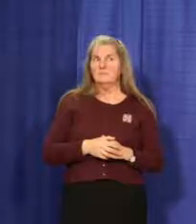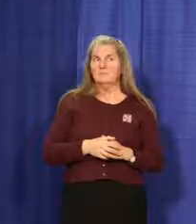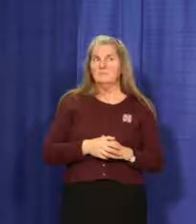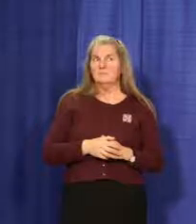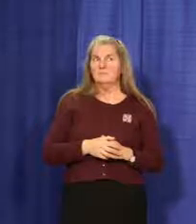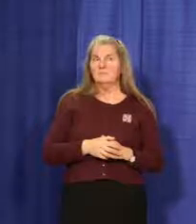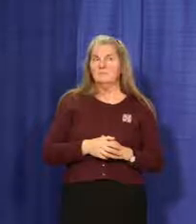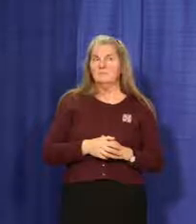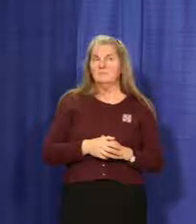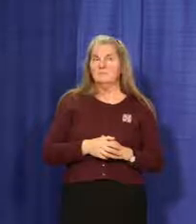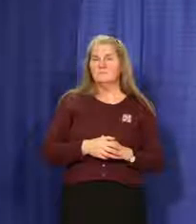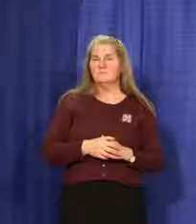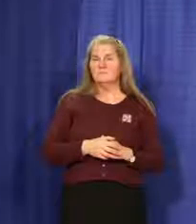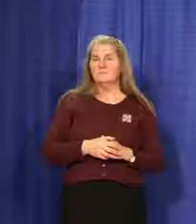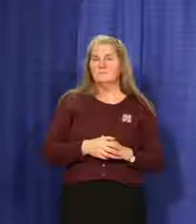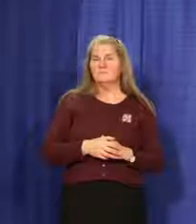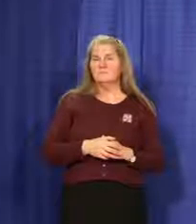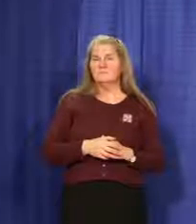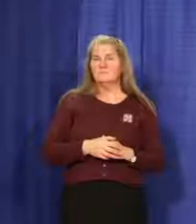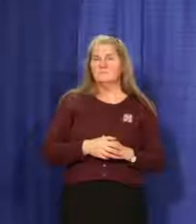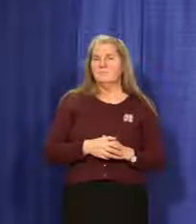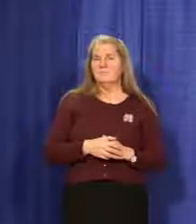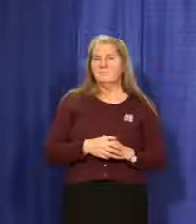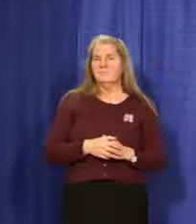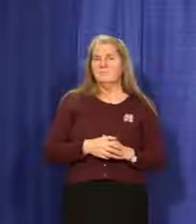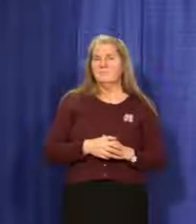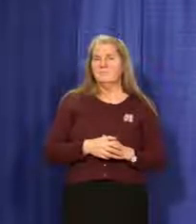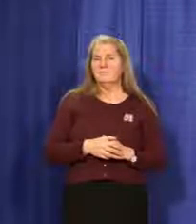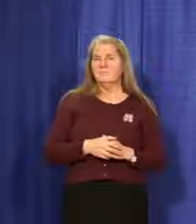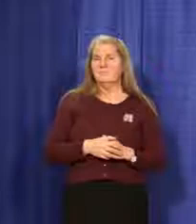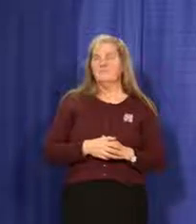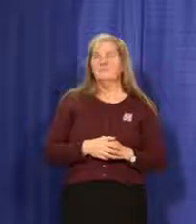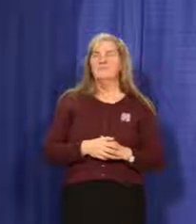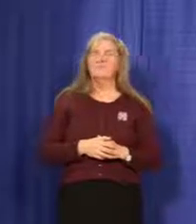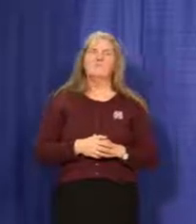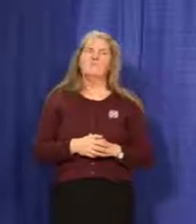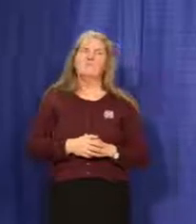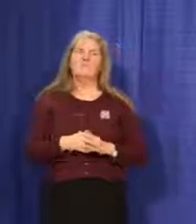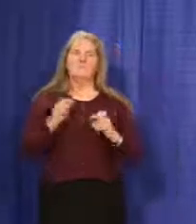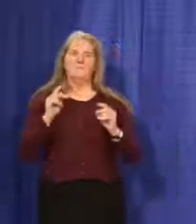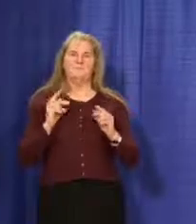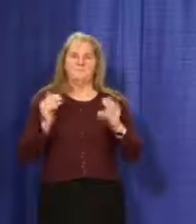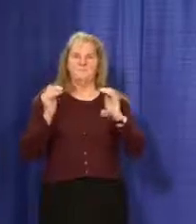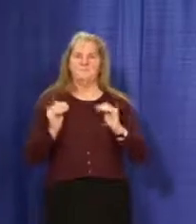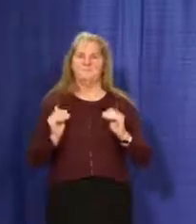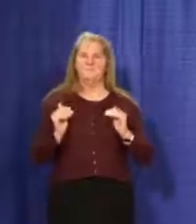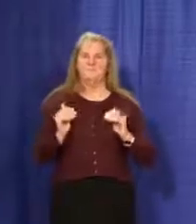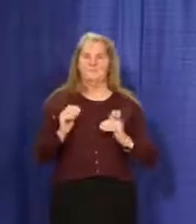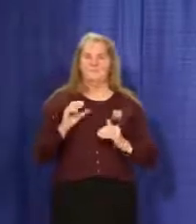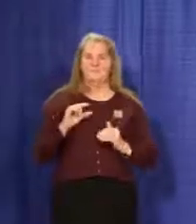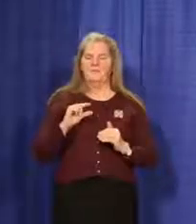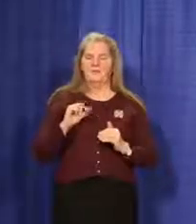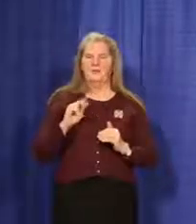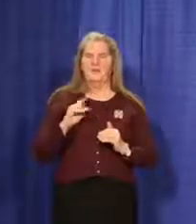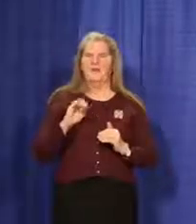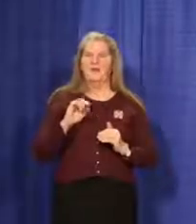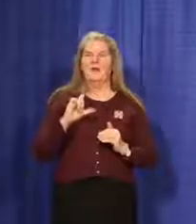are you still on the line with us? If not, we will go to Gabrielle,